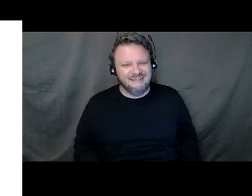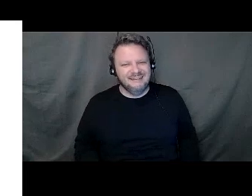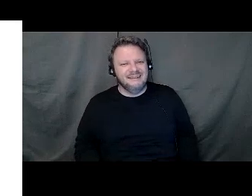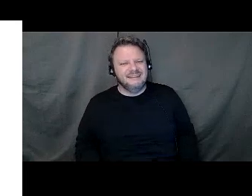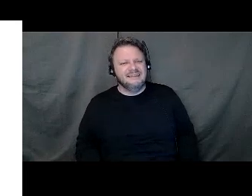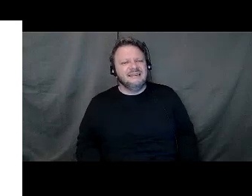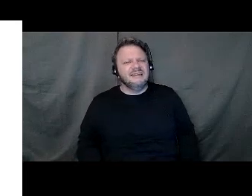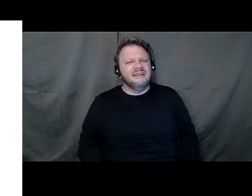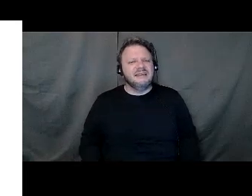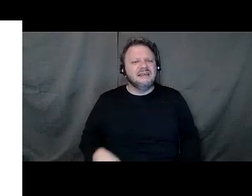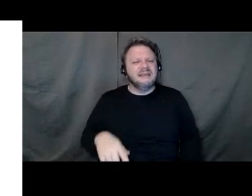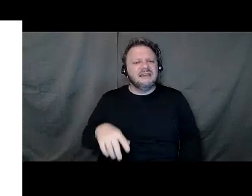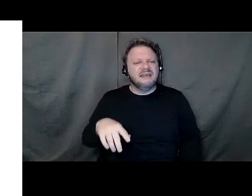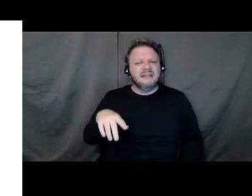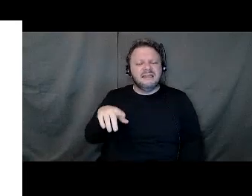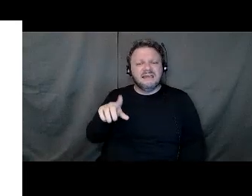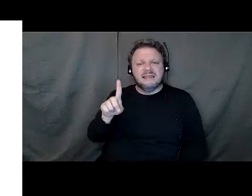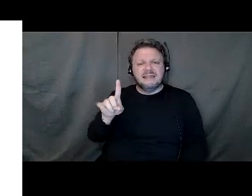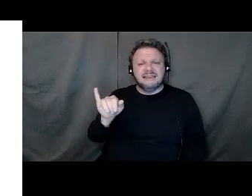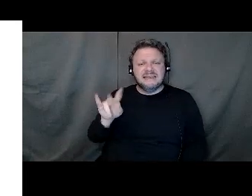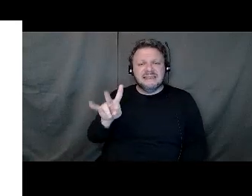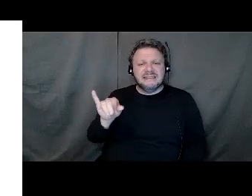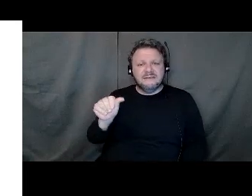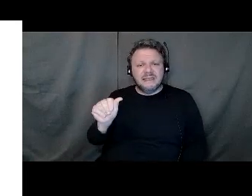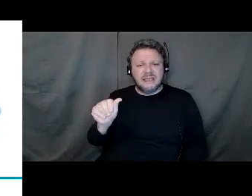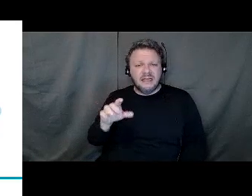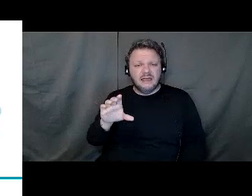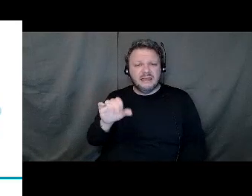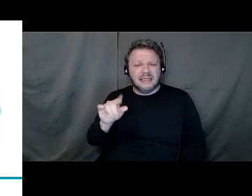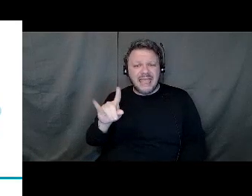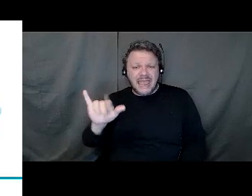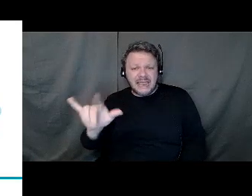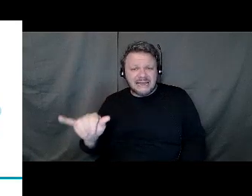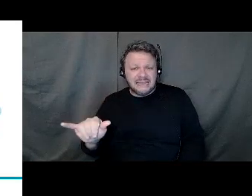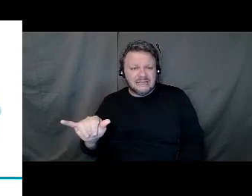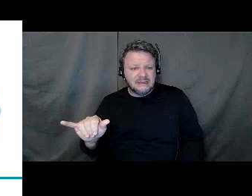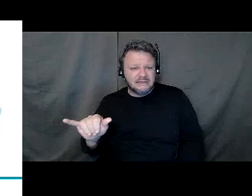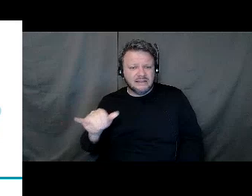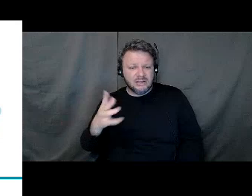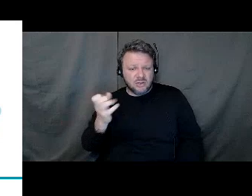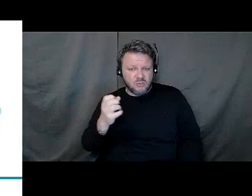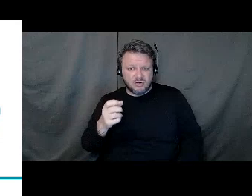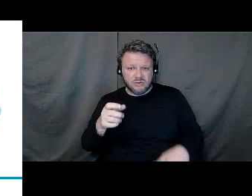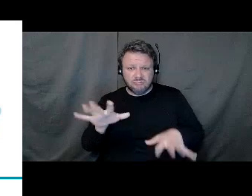I thought saw a hand. Divya. Kaylee, do you all want to just take over? It looks like Mary Bethel has some comments.